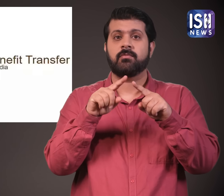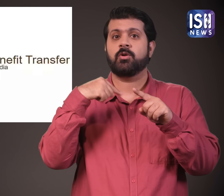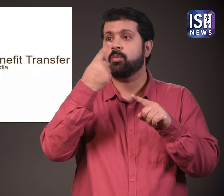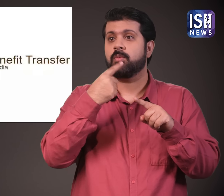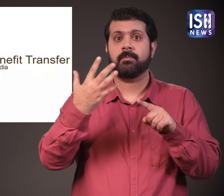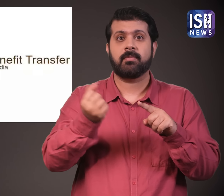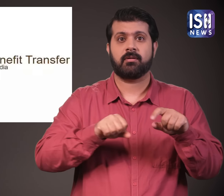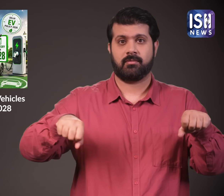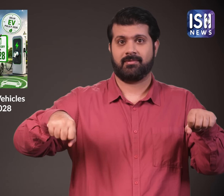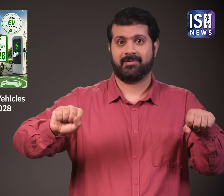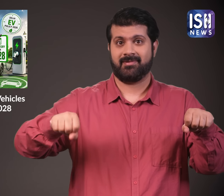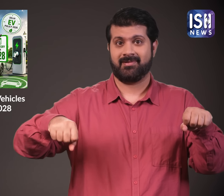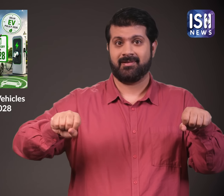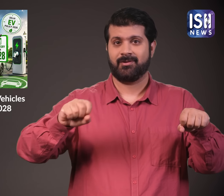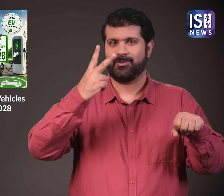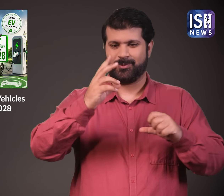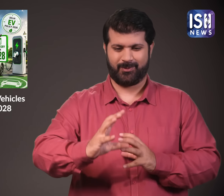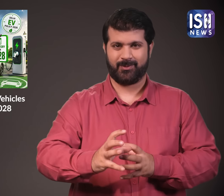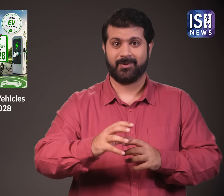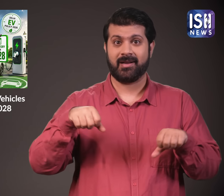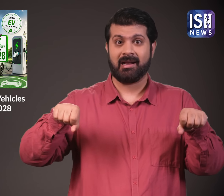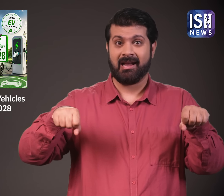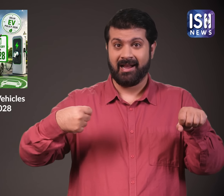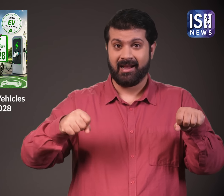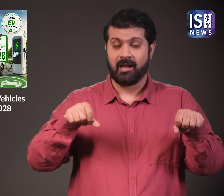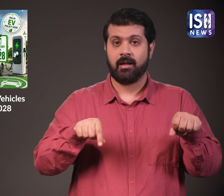For electric two-wheelers (scooters/bike):